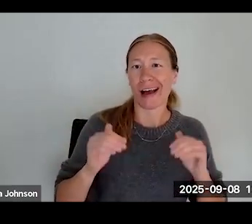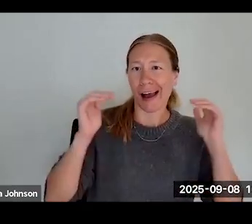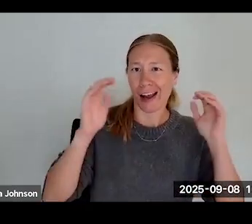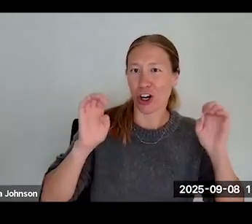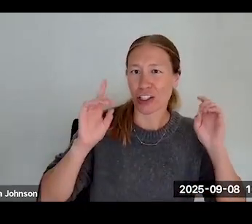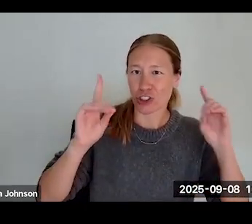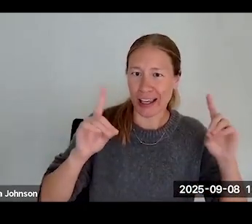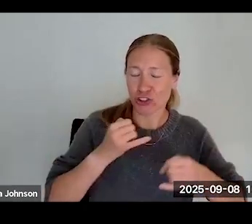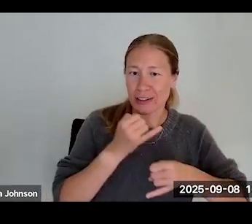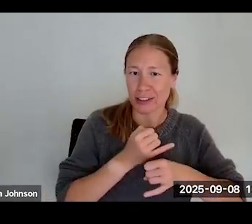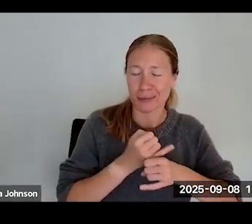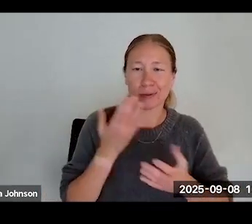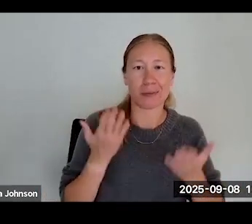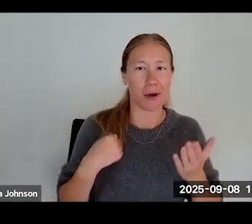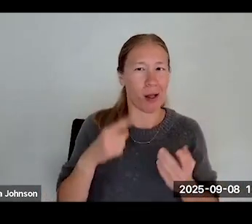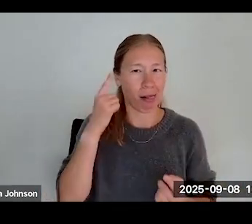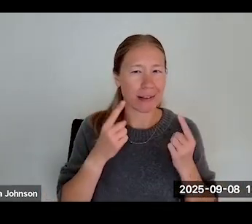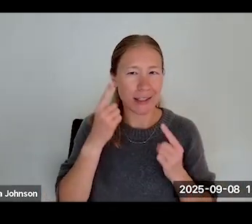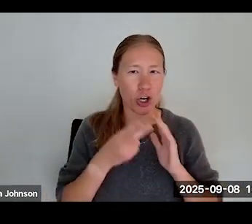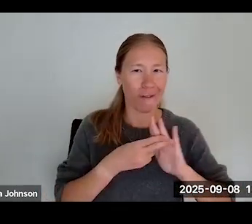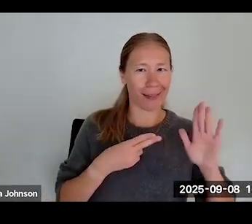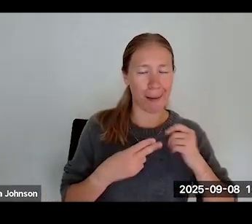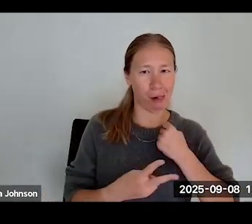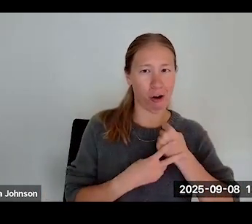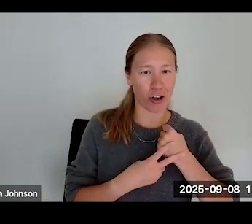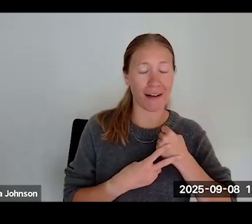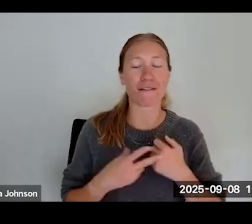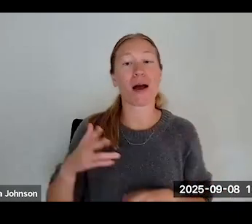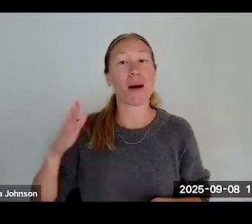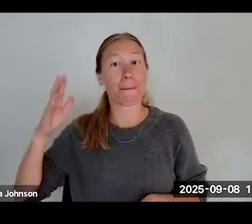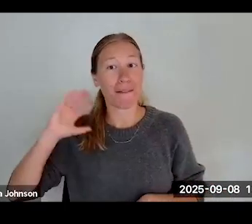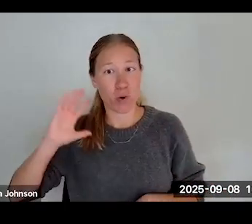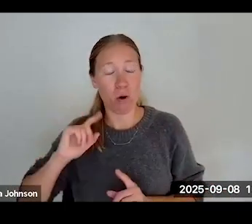may think about archival. So in the past, this has been discussed